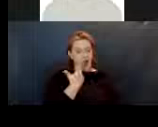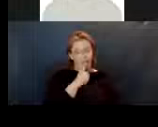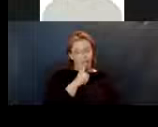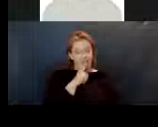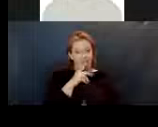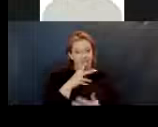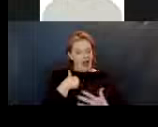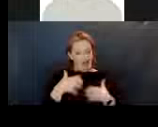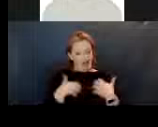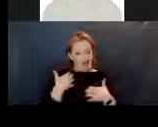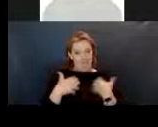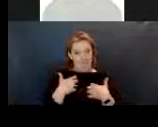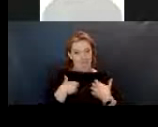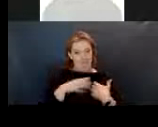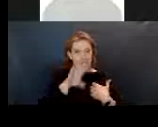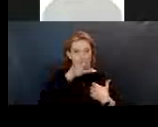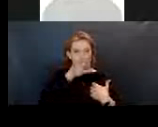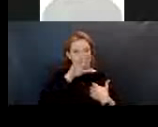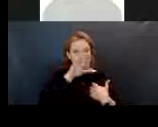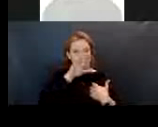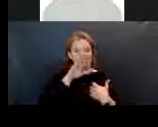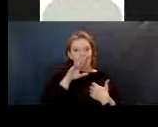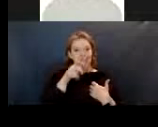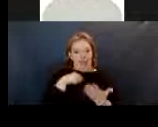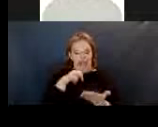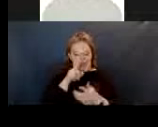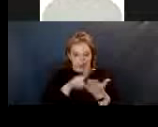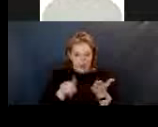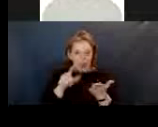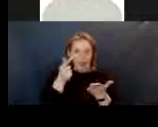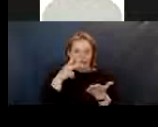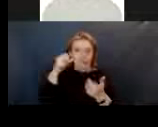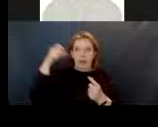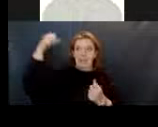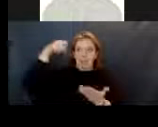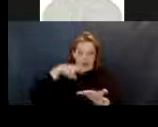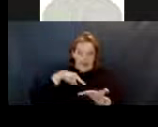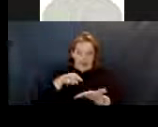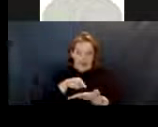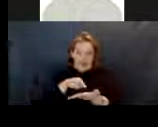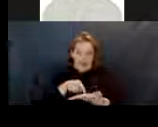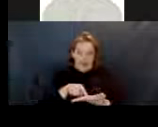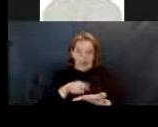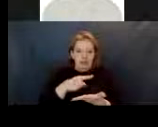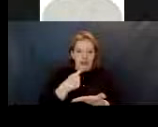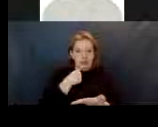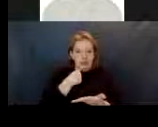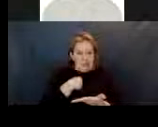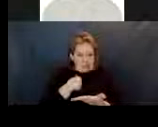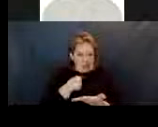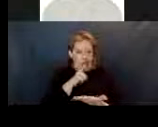Surely I had made the wrong turn after checking my GPS, which assured me I was headed to the trailhead and parking lot.